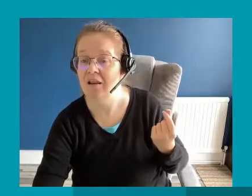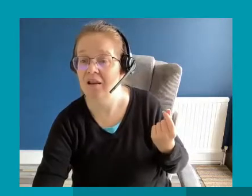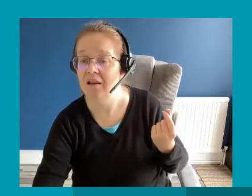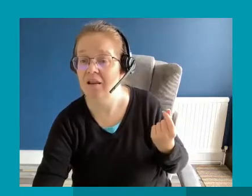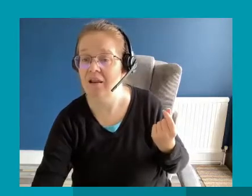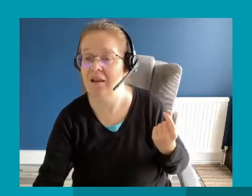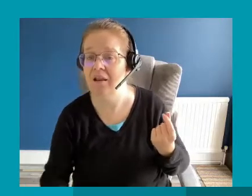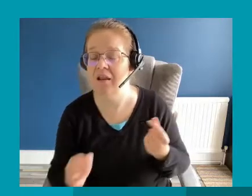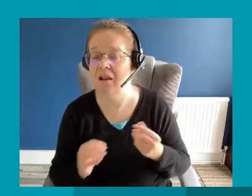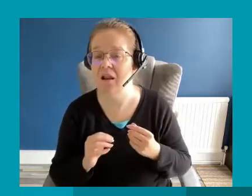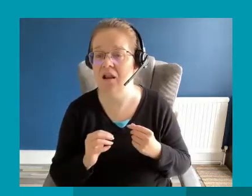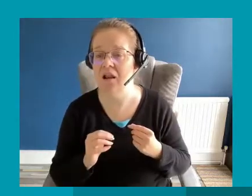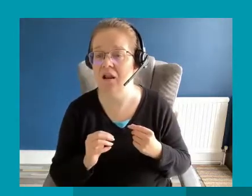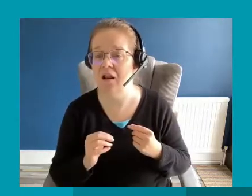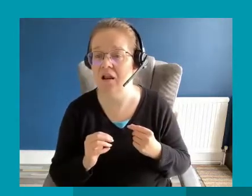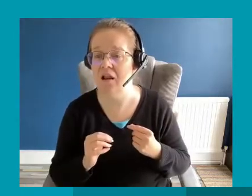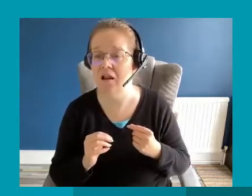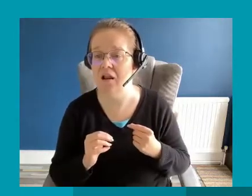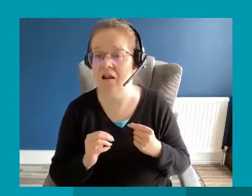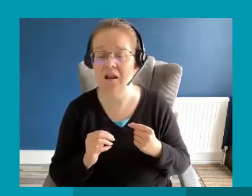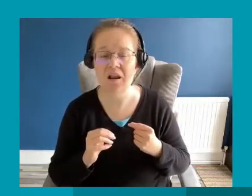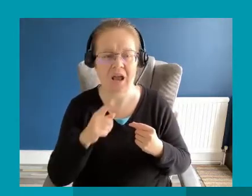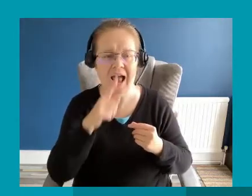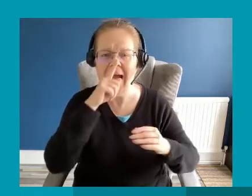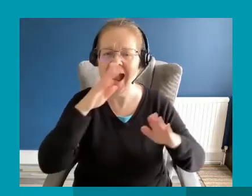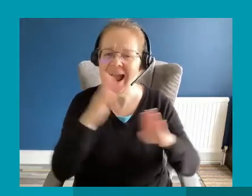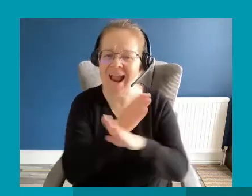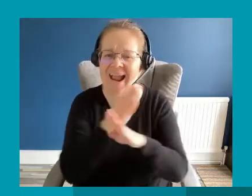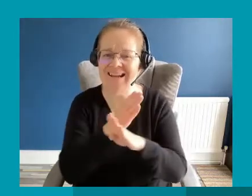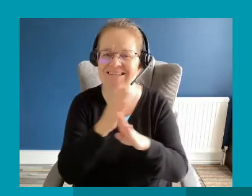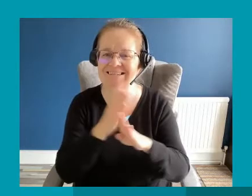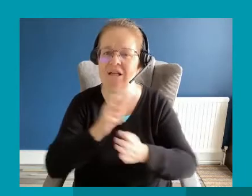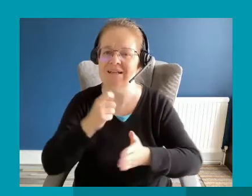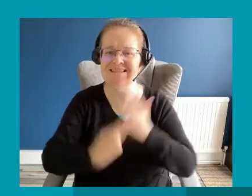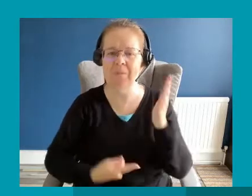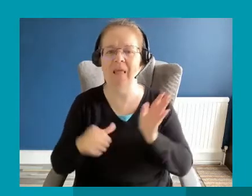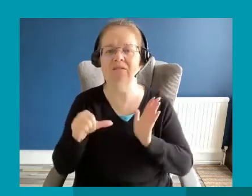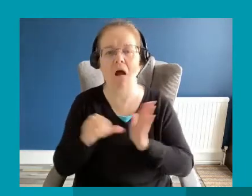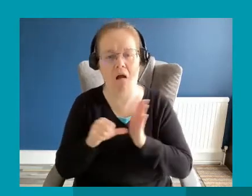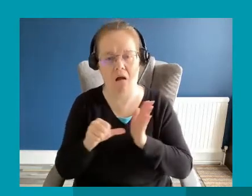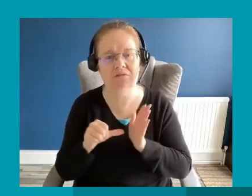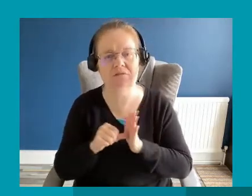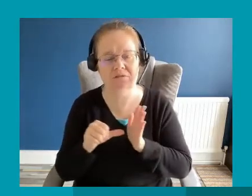Yeah, yes. So someone says hidden disabilities are hard sometimes, which is I completely understand.